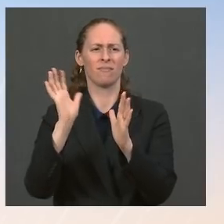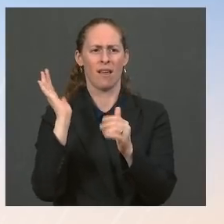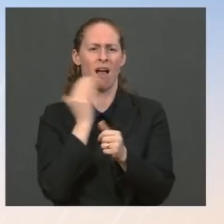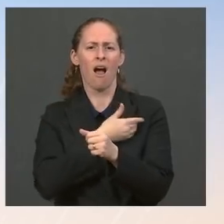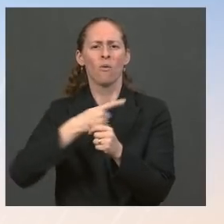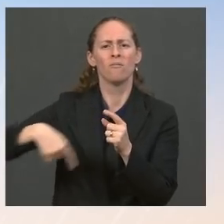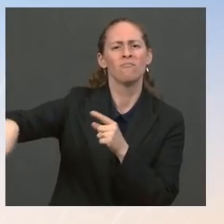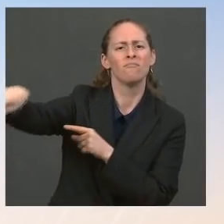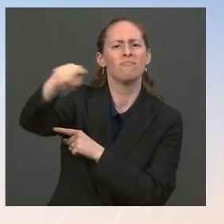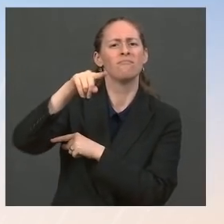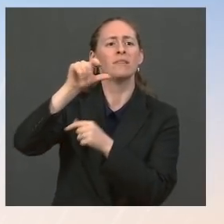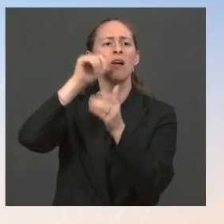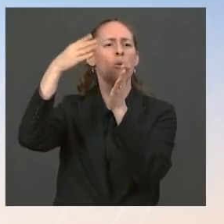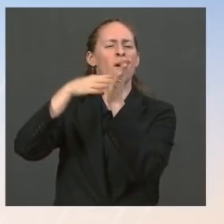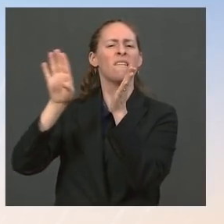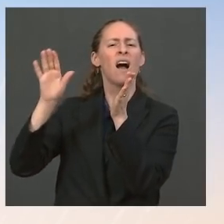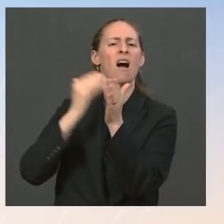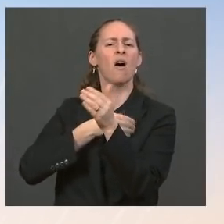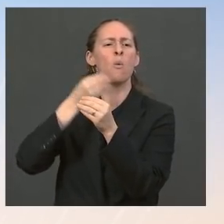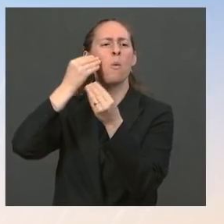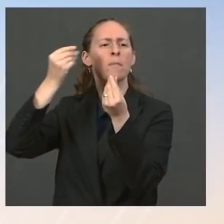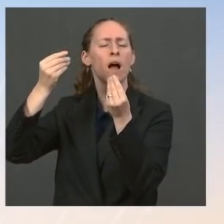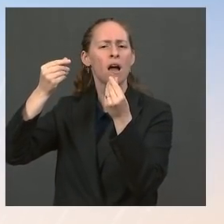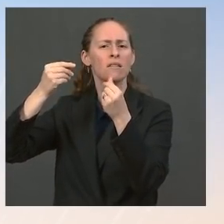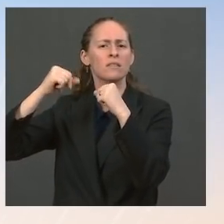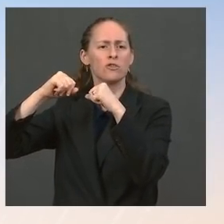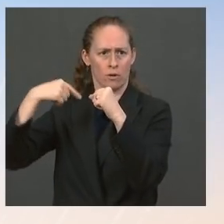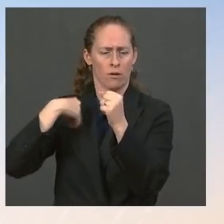The investigation into what occurred has not yet concluded.